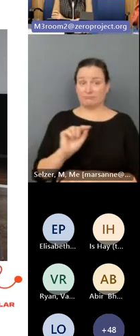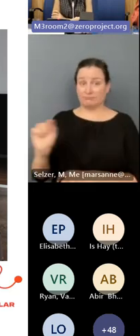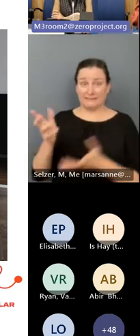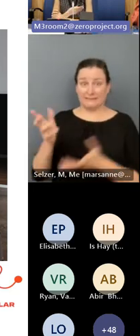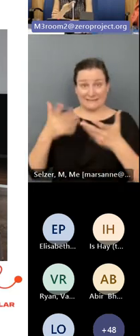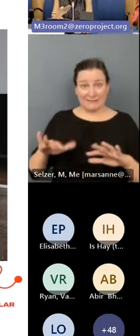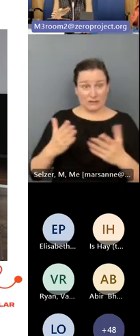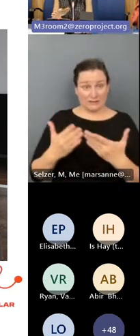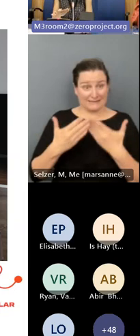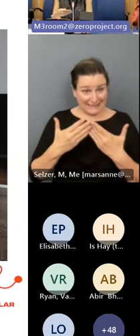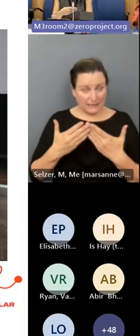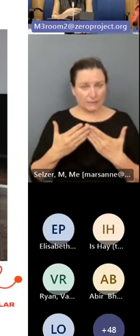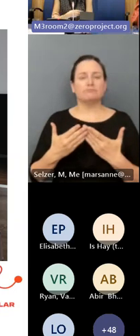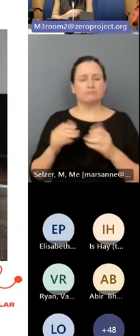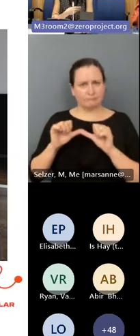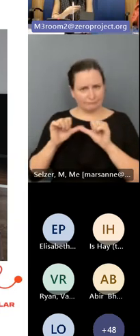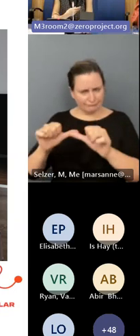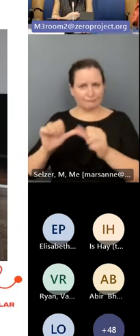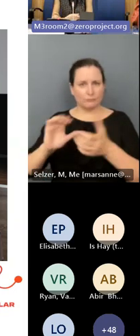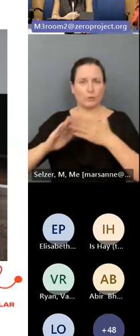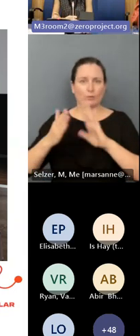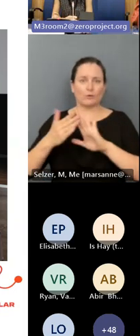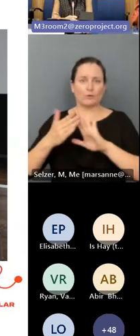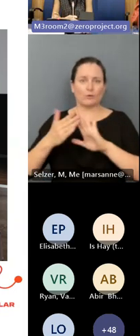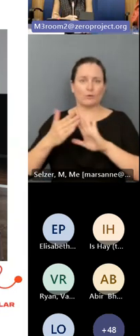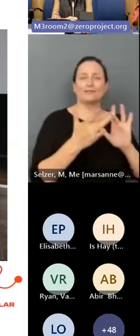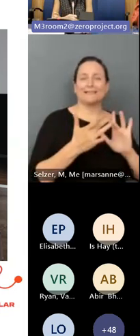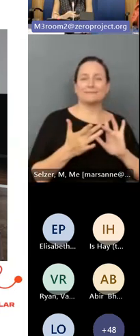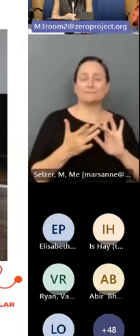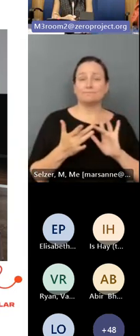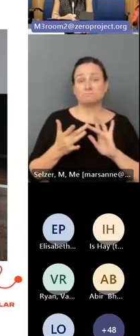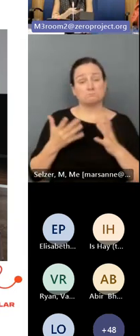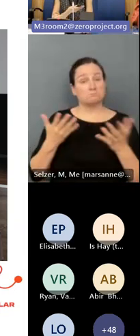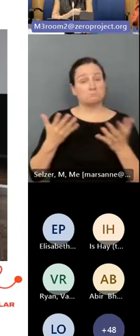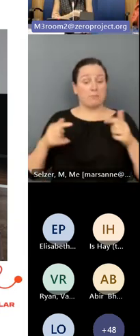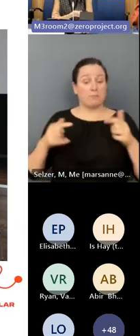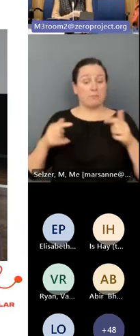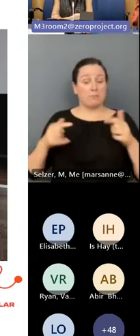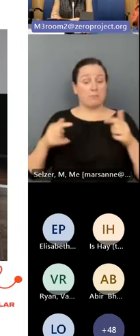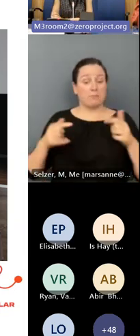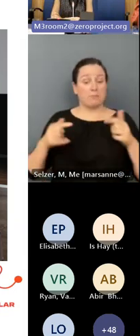learn Simon good and some of them create audio descriptions to prepare blind students for their